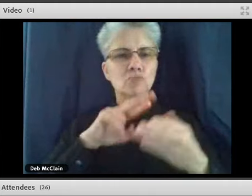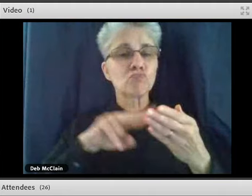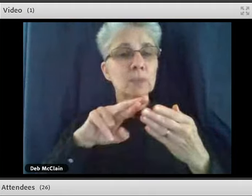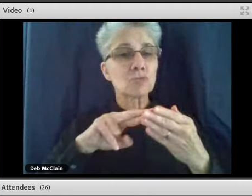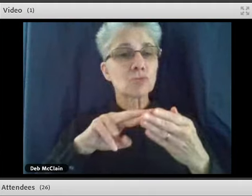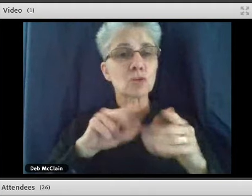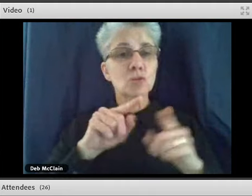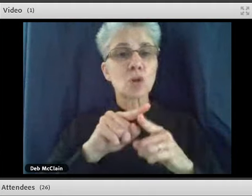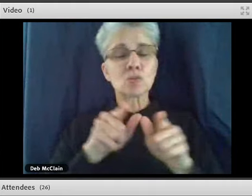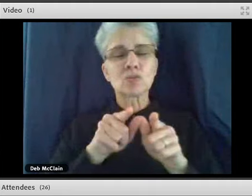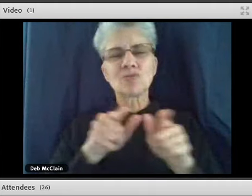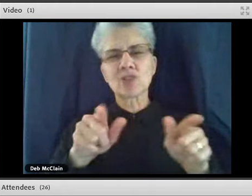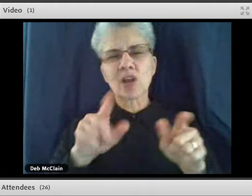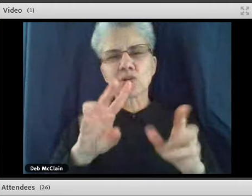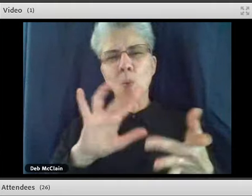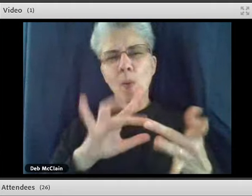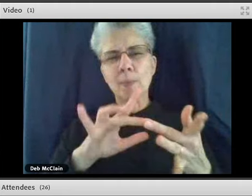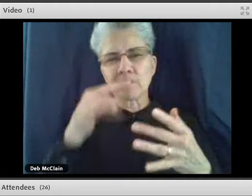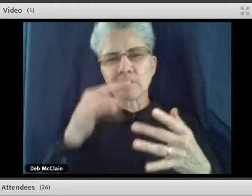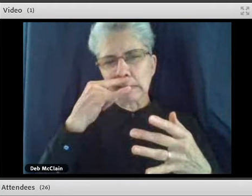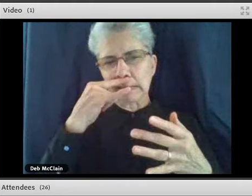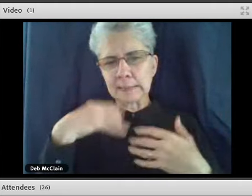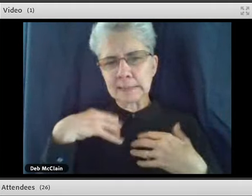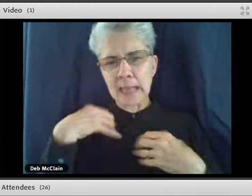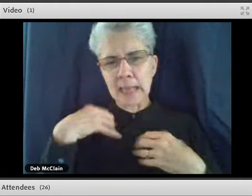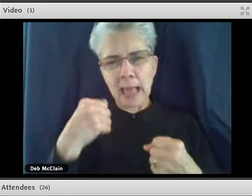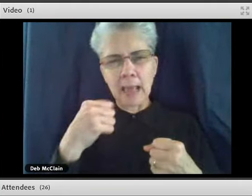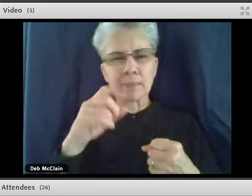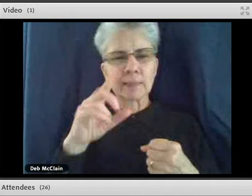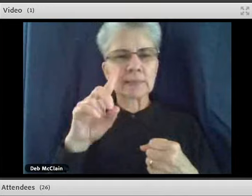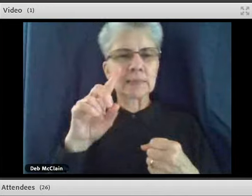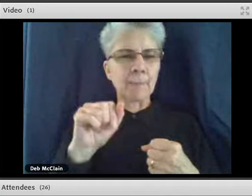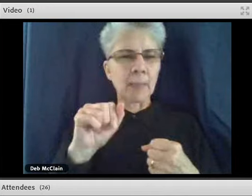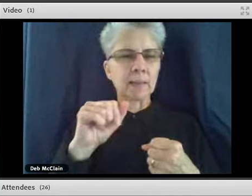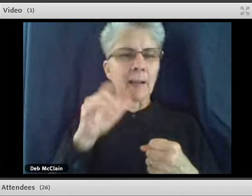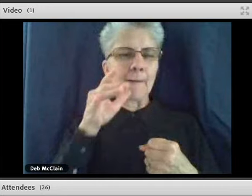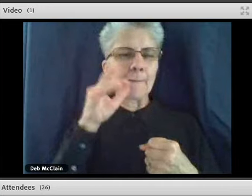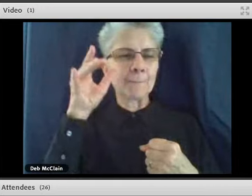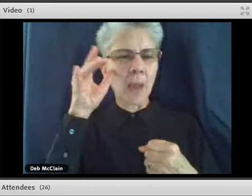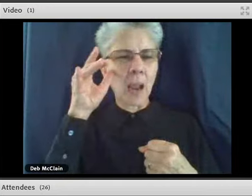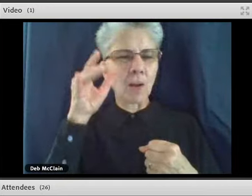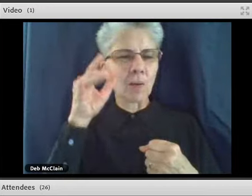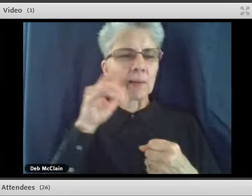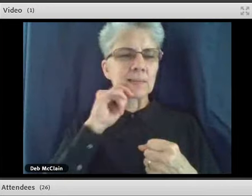the Agency for Healthcare Quality and Research. There's also some general websites for kids' health.